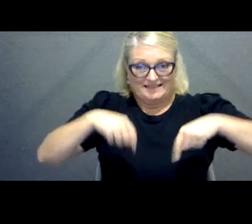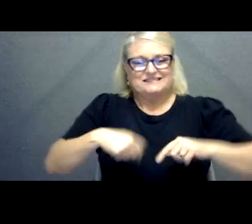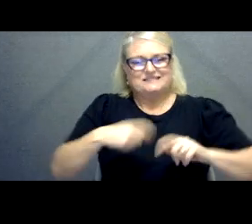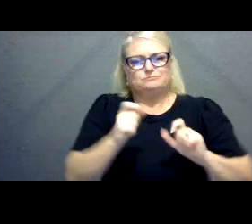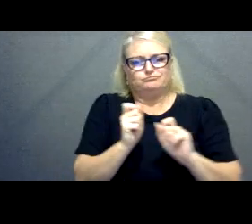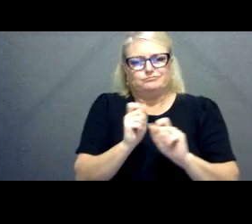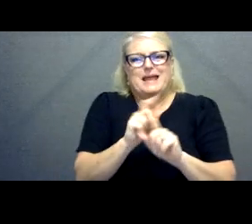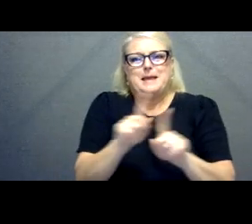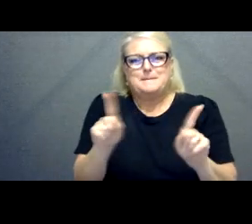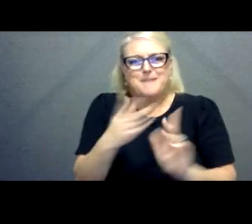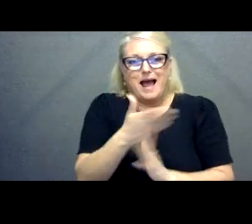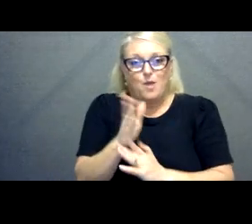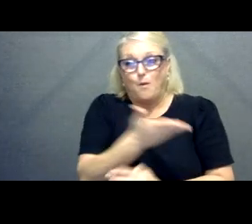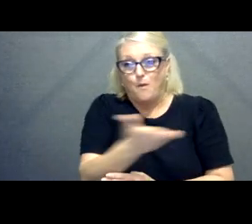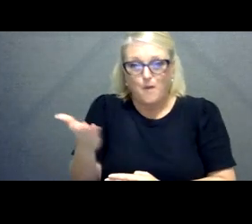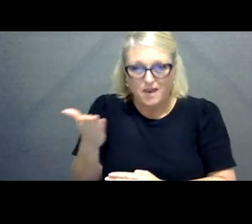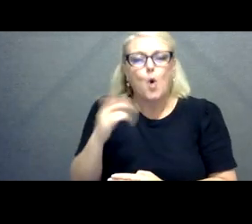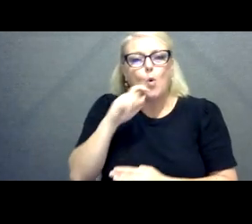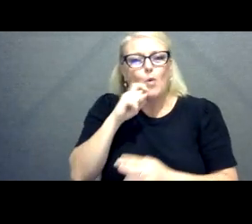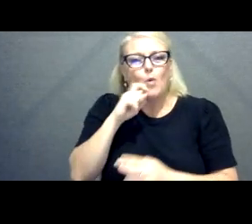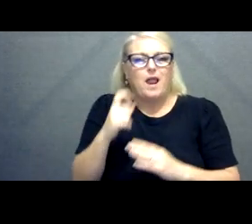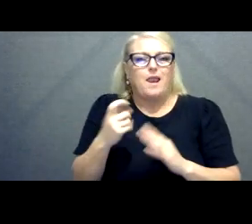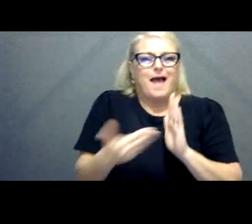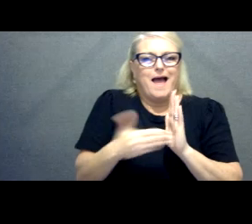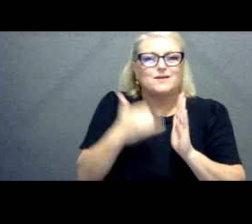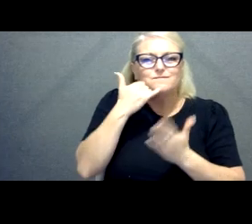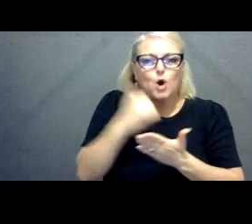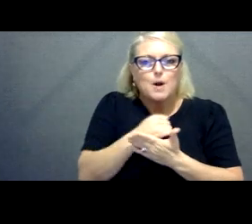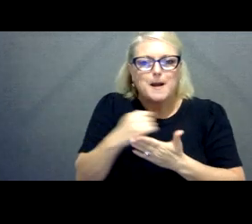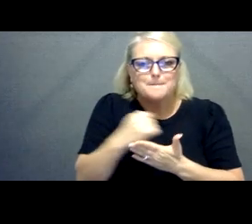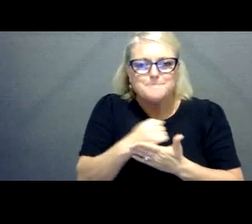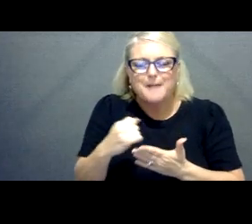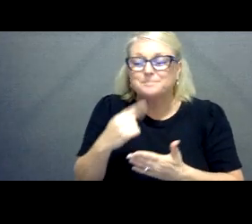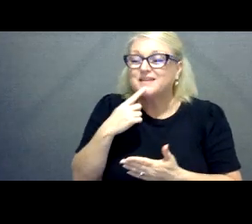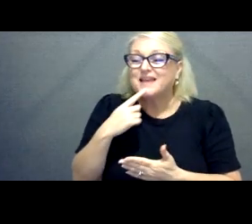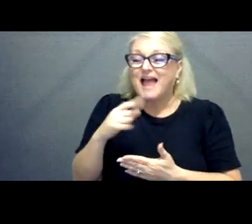happy with the decision and wants to talk through how do I do a review they can ring that number and